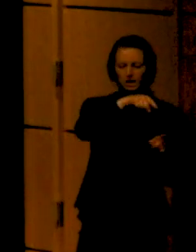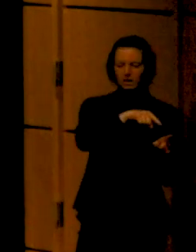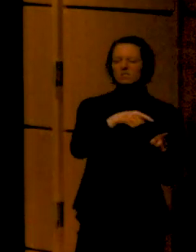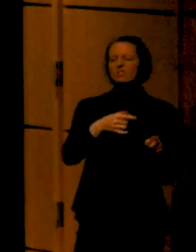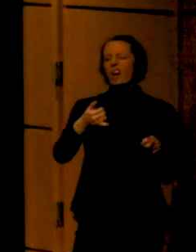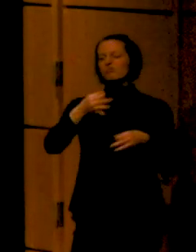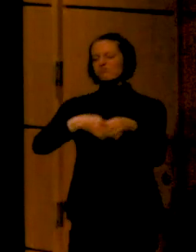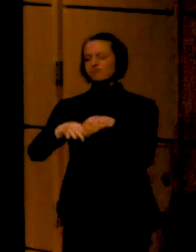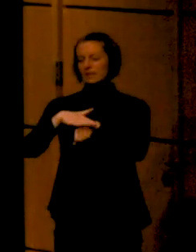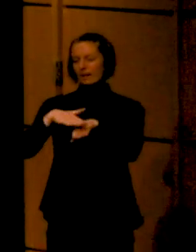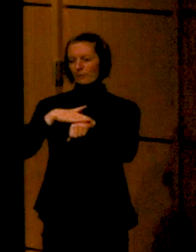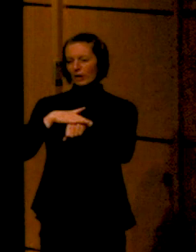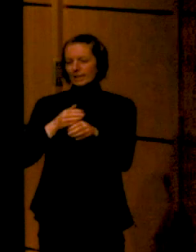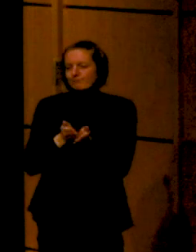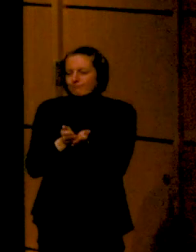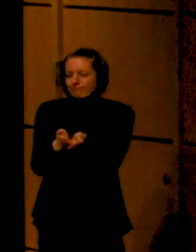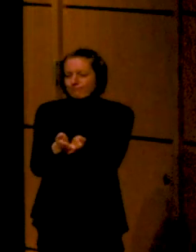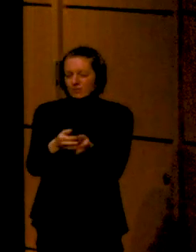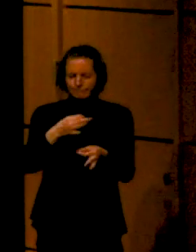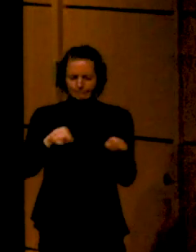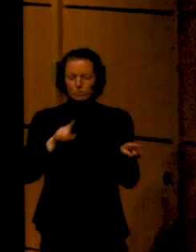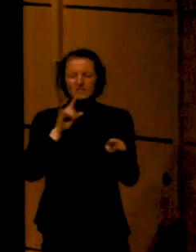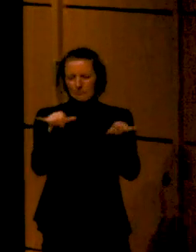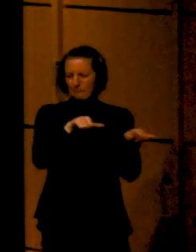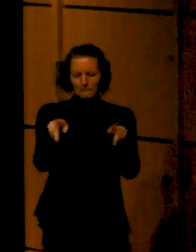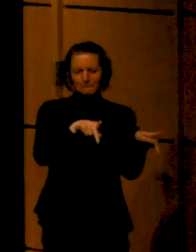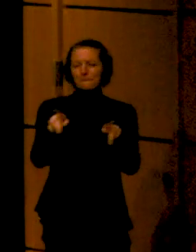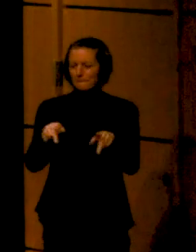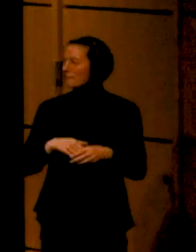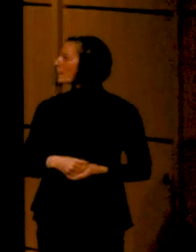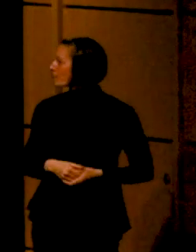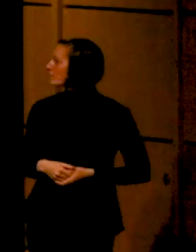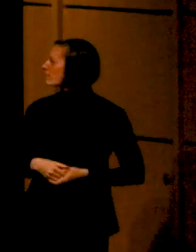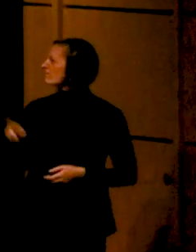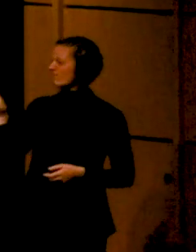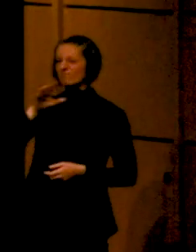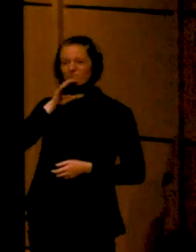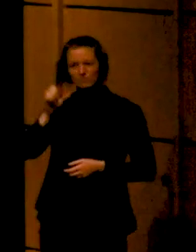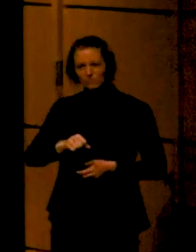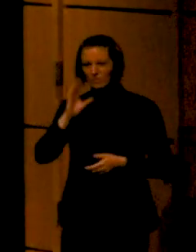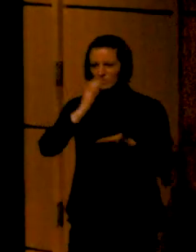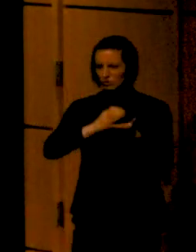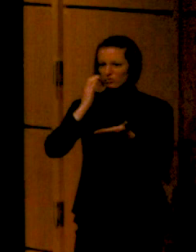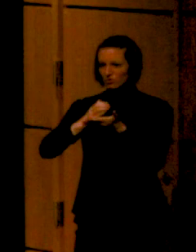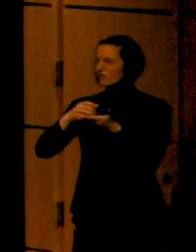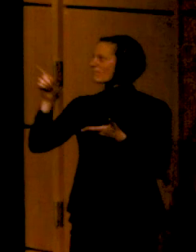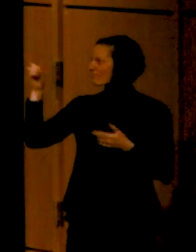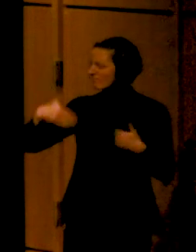Following these very early views of Mount St. Helens, you'll find a number of paintings